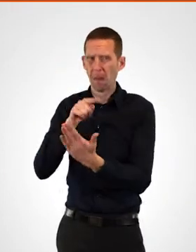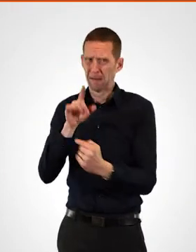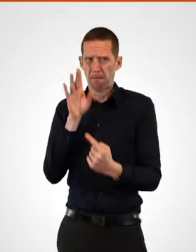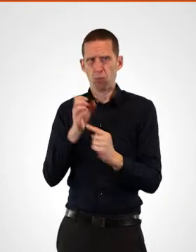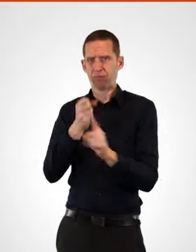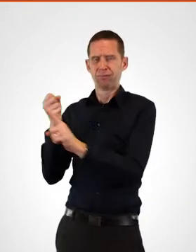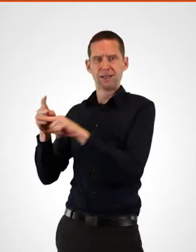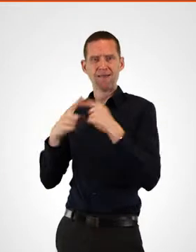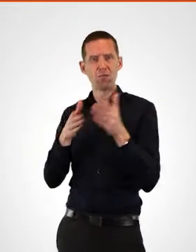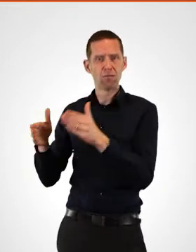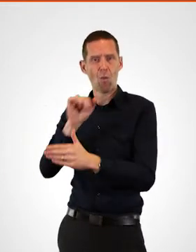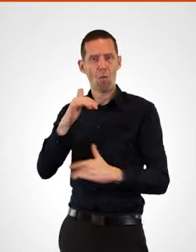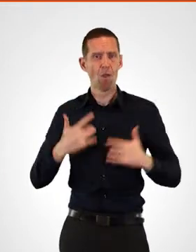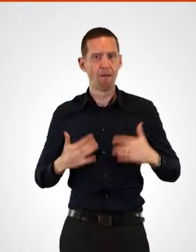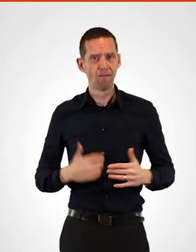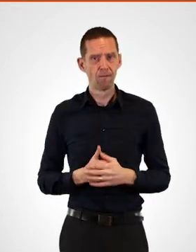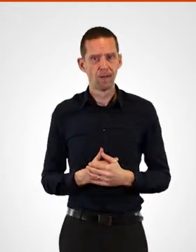However, when we looked at some more data